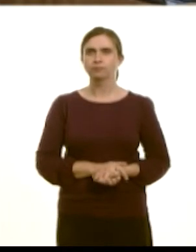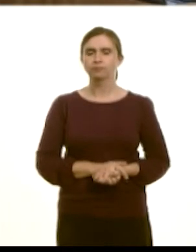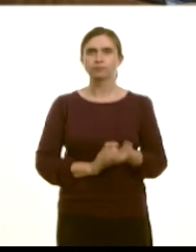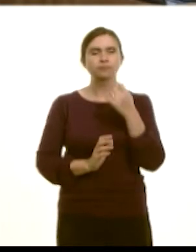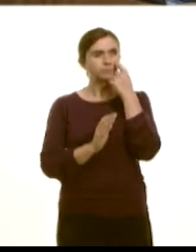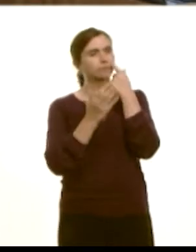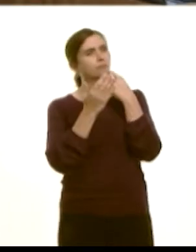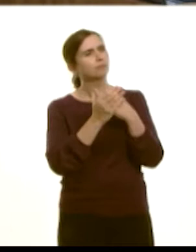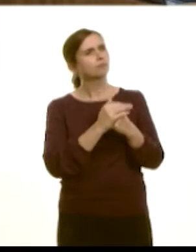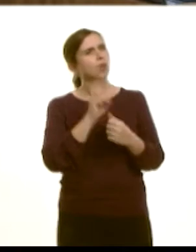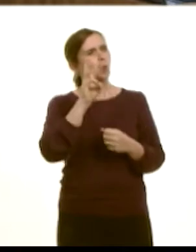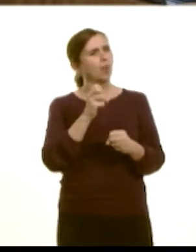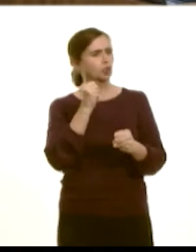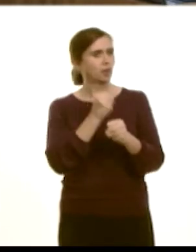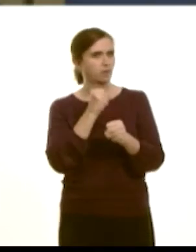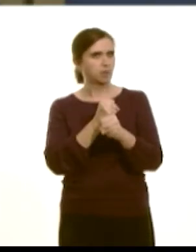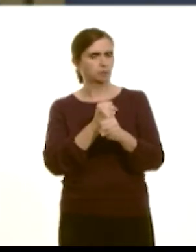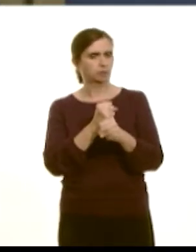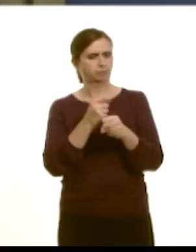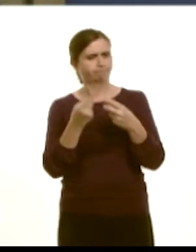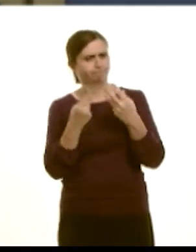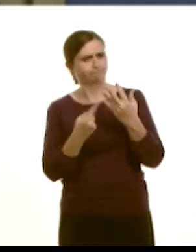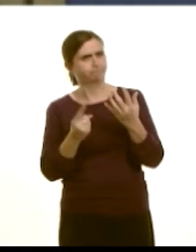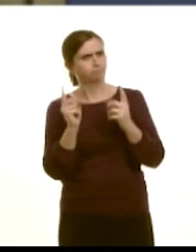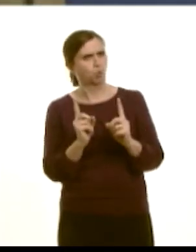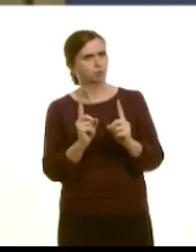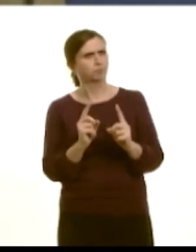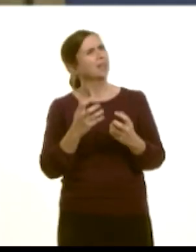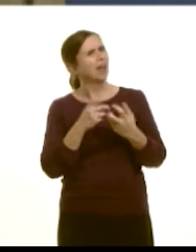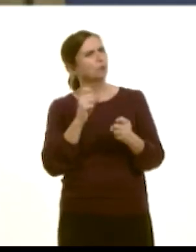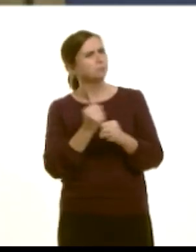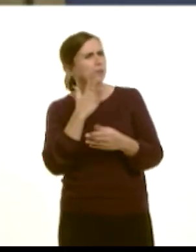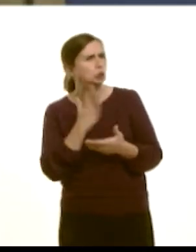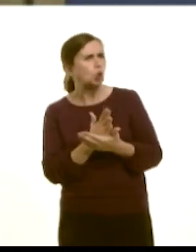What action is the Welsh Government taking to make sure that local authorities do not lose money through fraud?